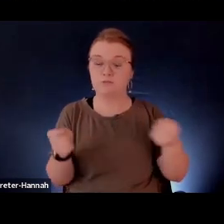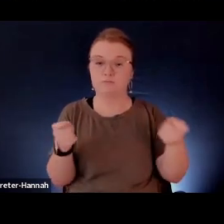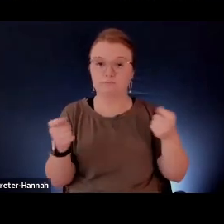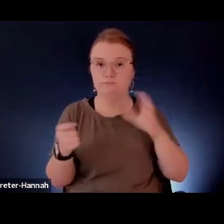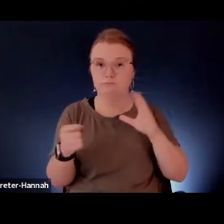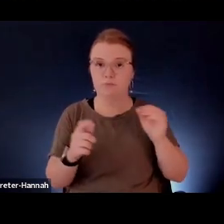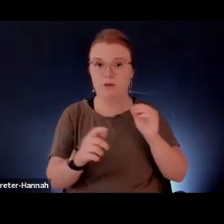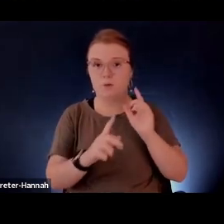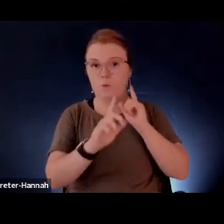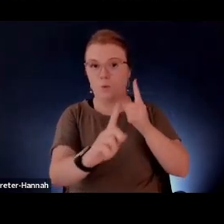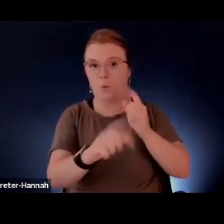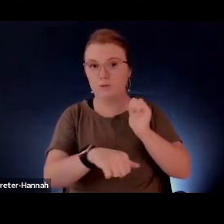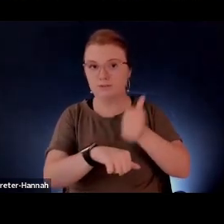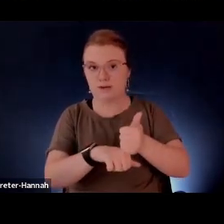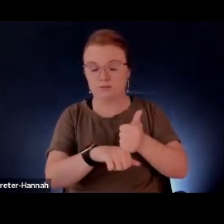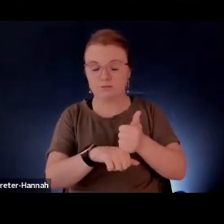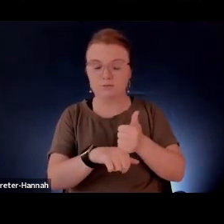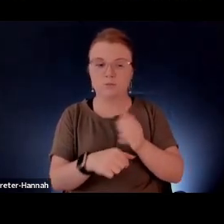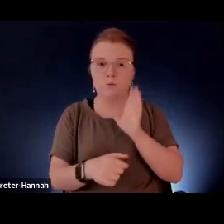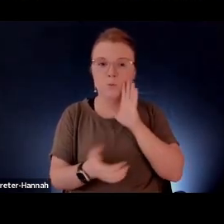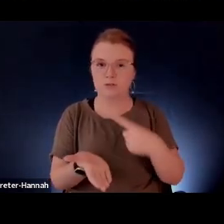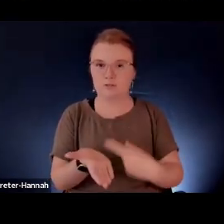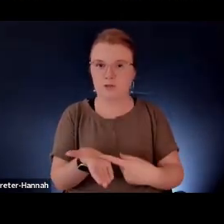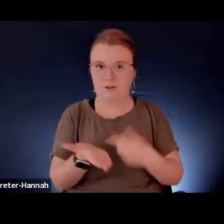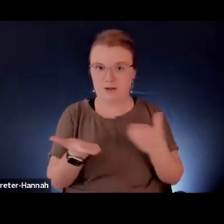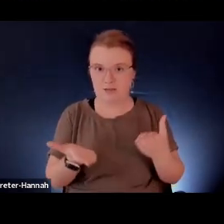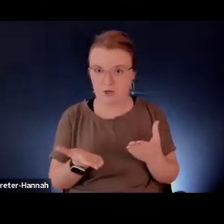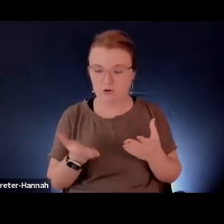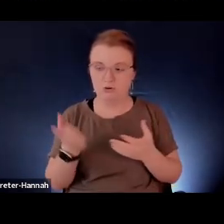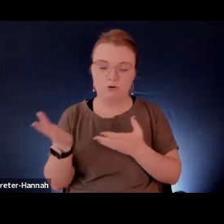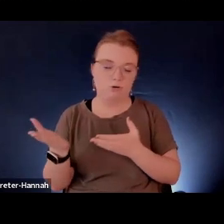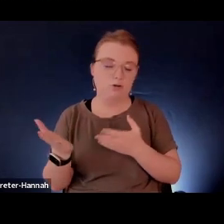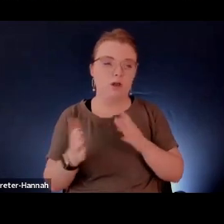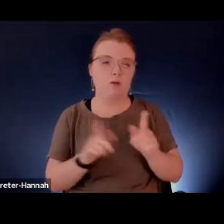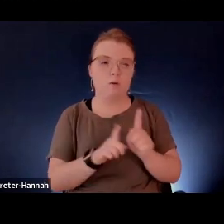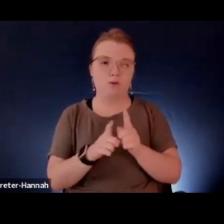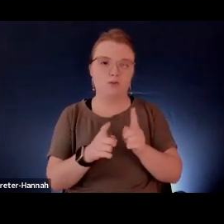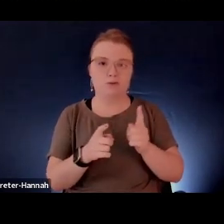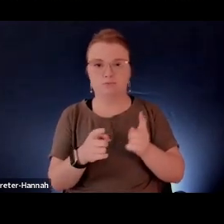We're gonna talk about this here and we're also gonna talk about this at the end when we're gonna close the loop.